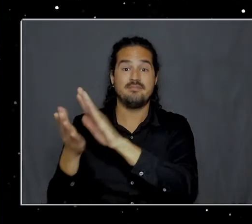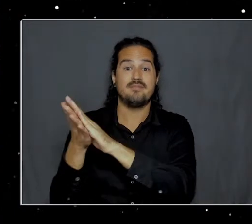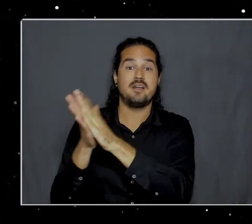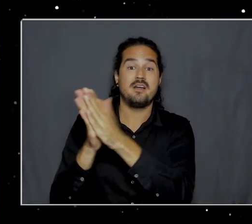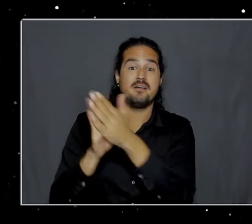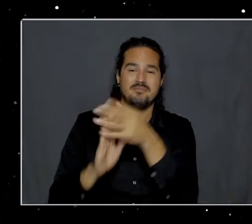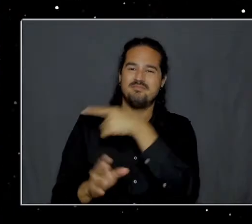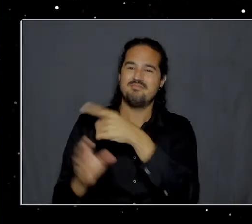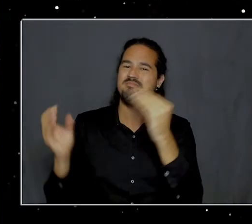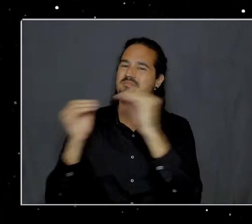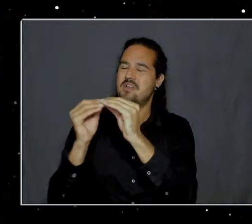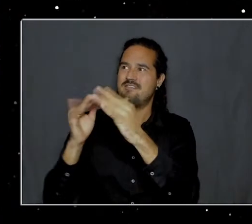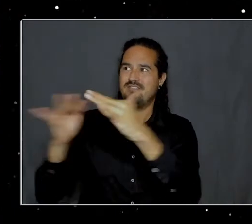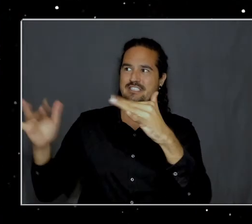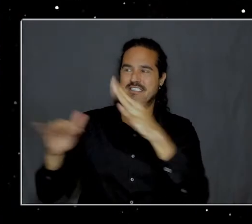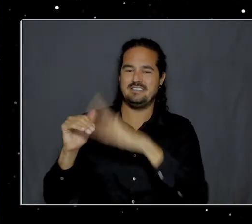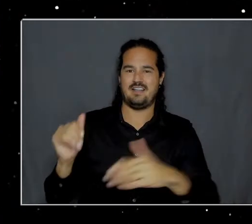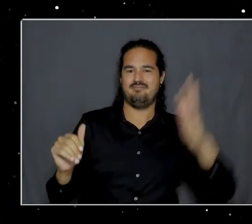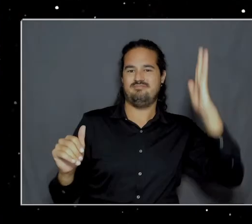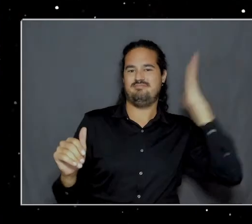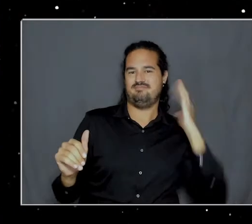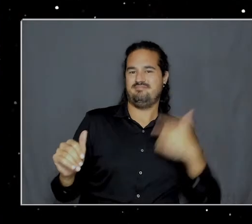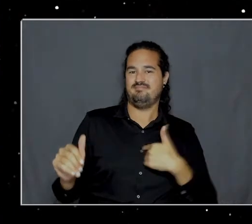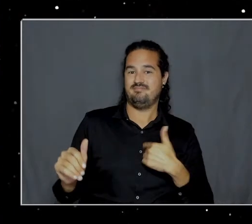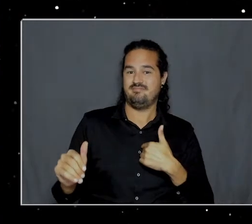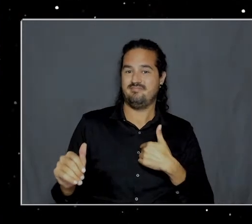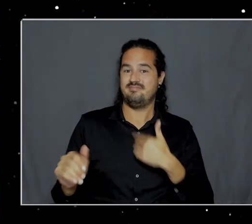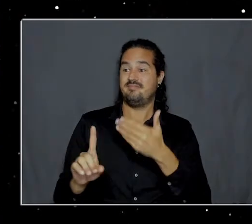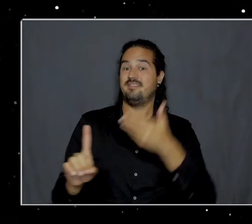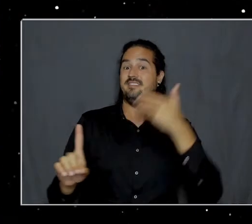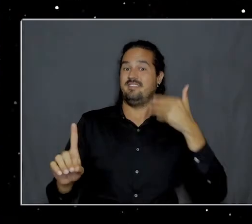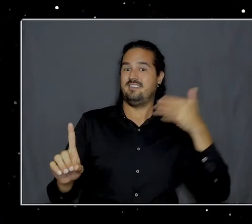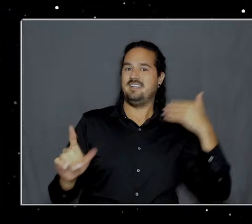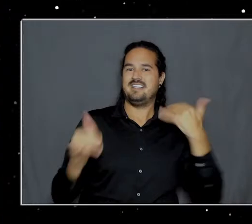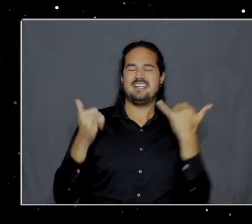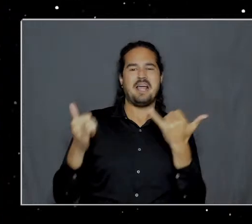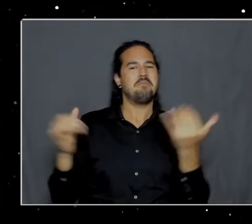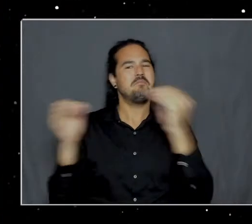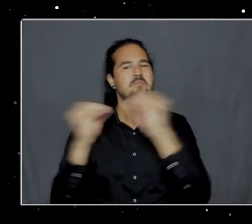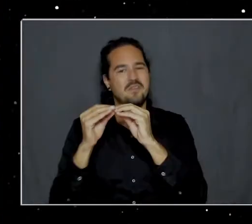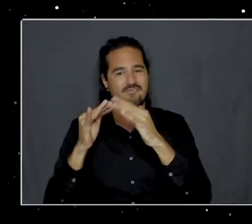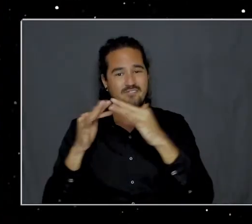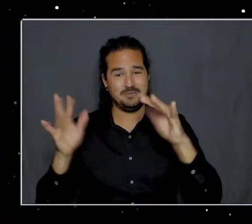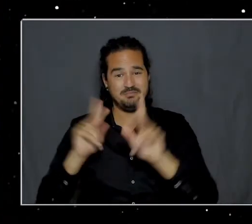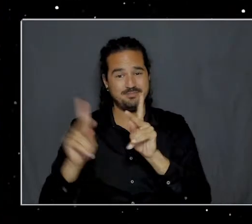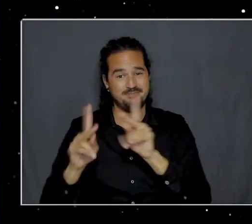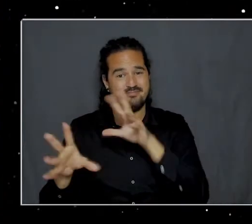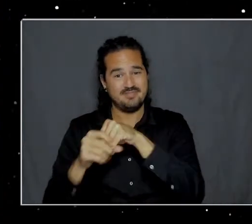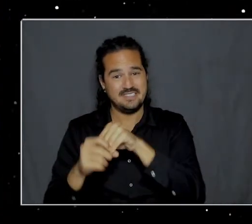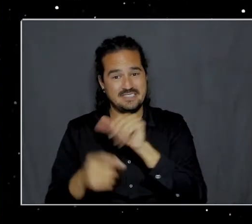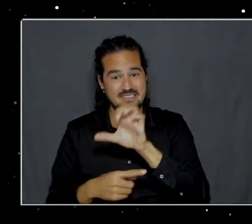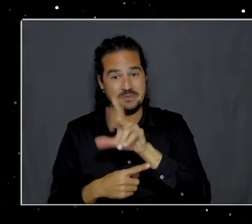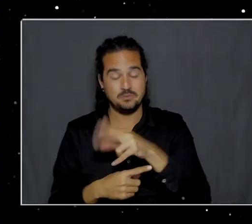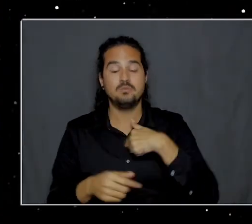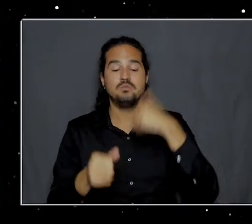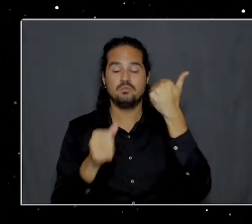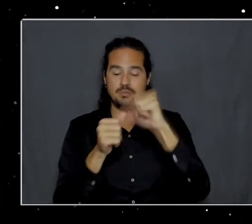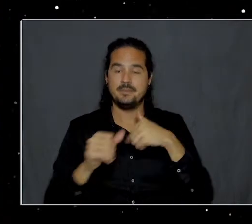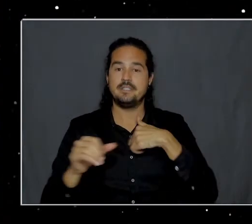ACLU, BECAUSE THE ACLU IS MUCH MORE DIVERSE THAN WHEN I WAS